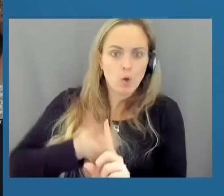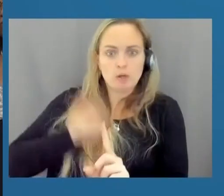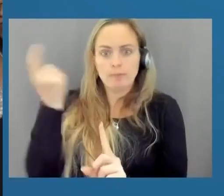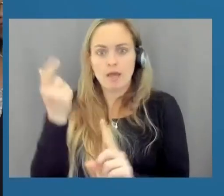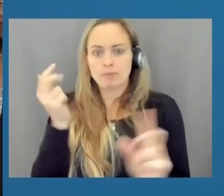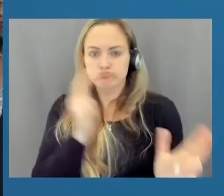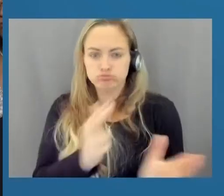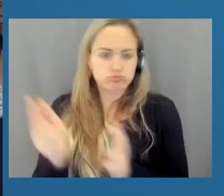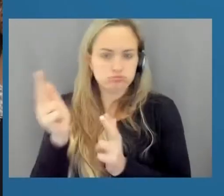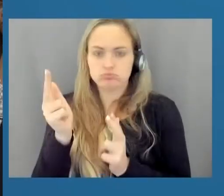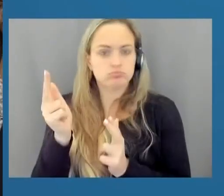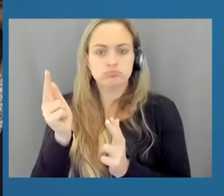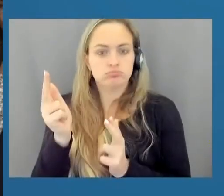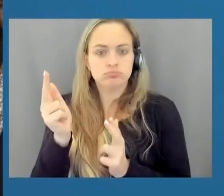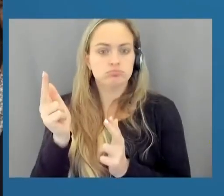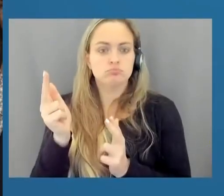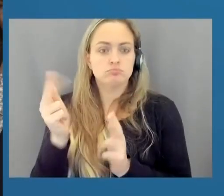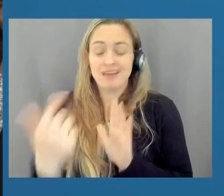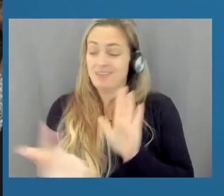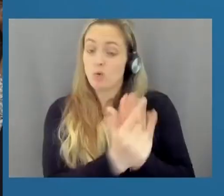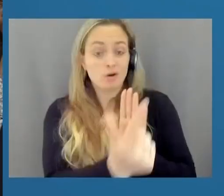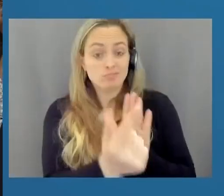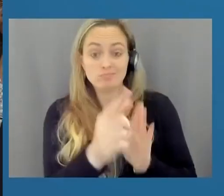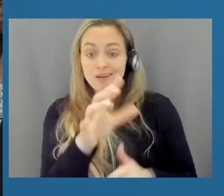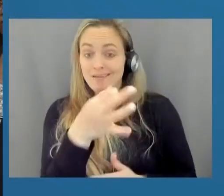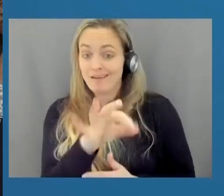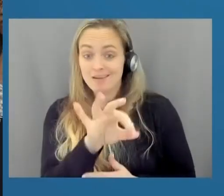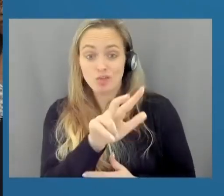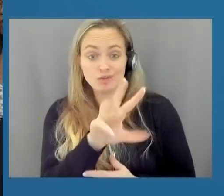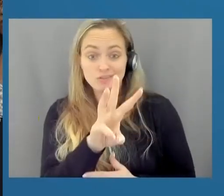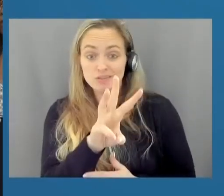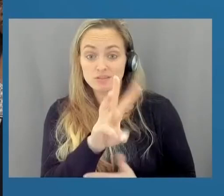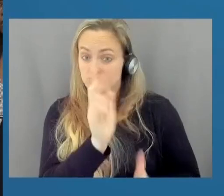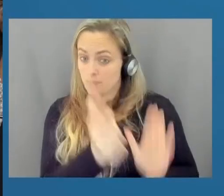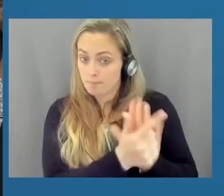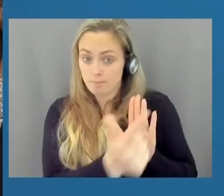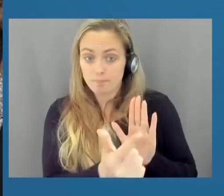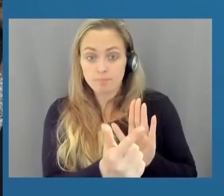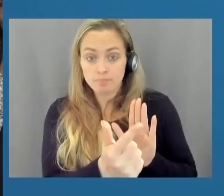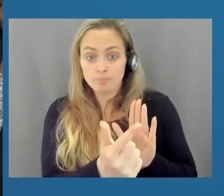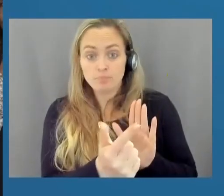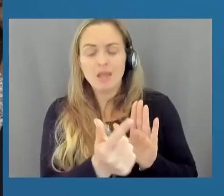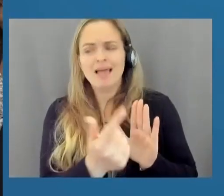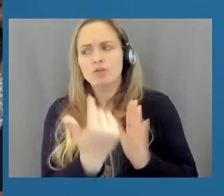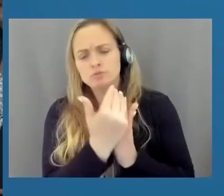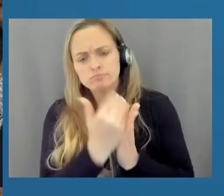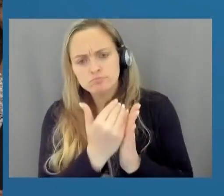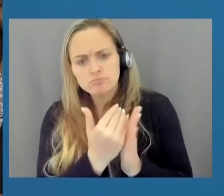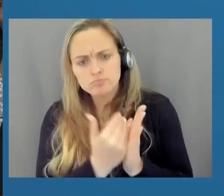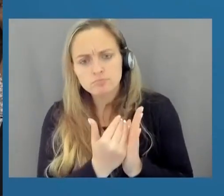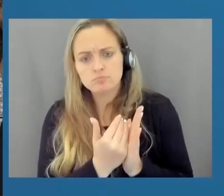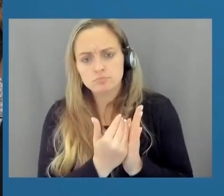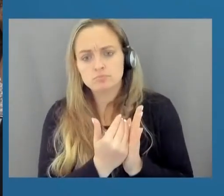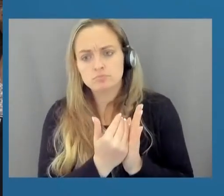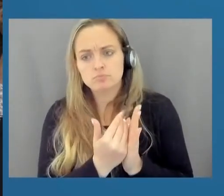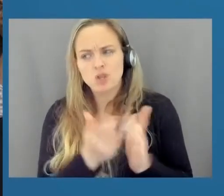machine guns were outlawed in 1936, and there is a list of things that basically are uh converter, uh,